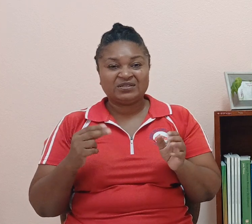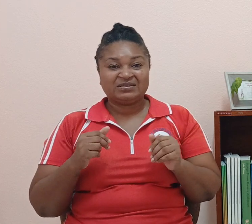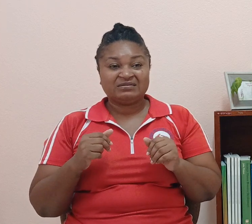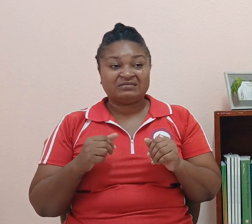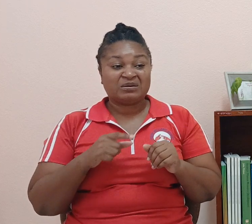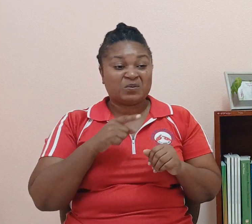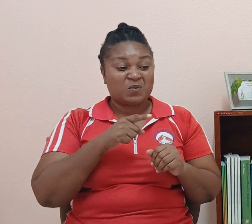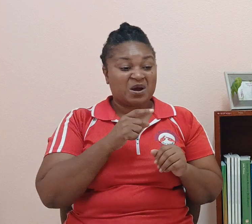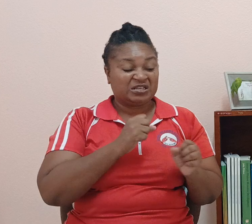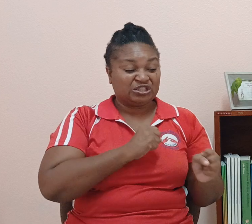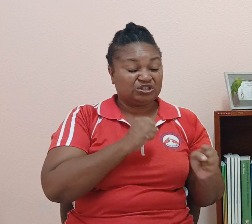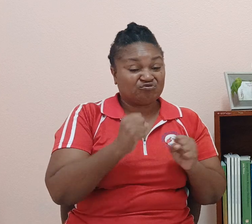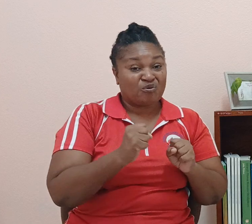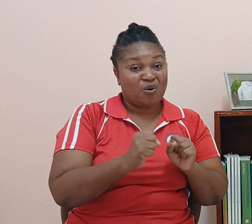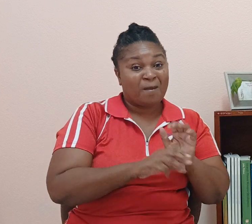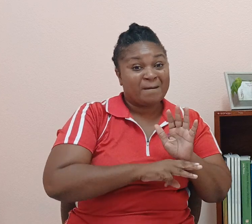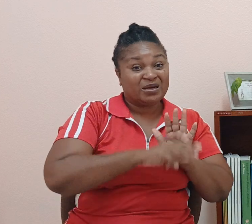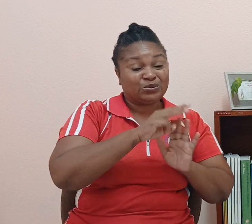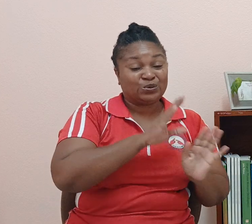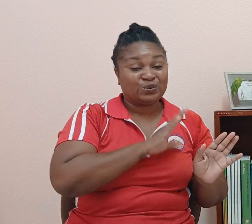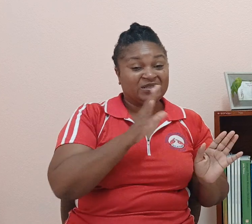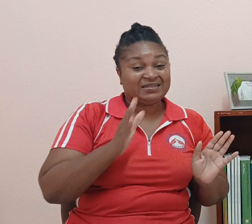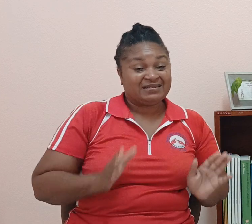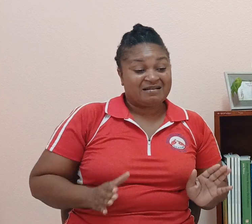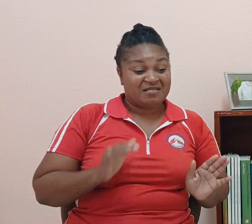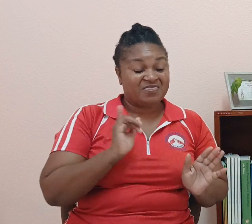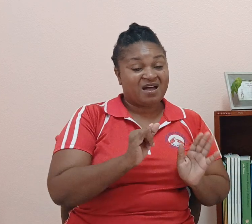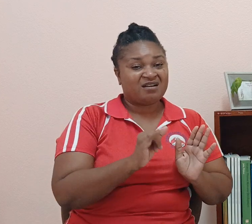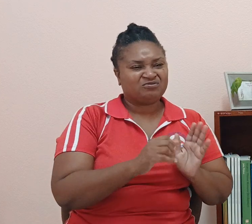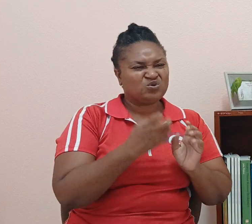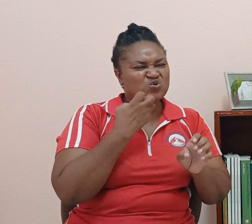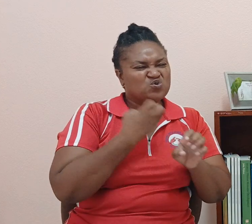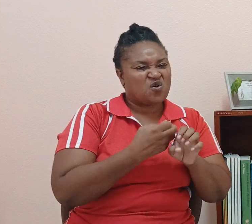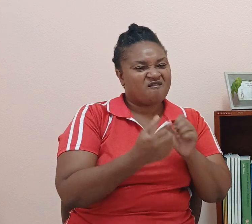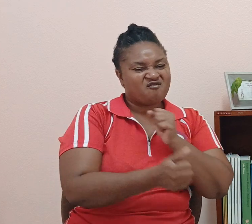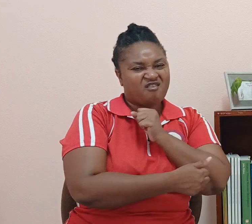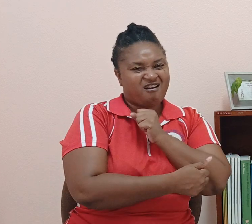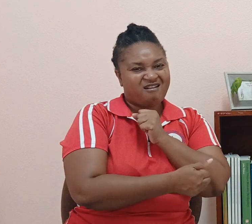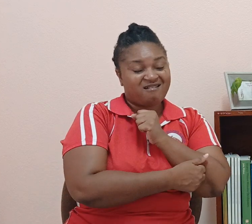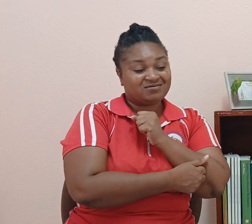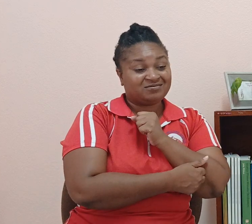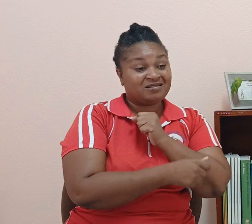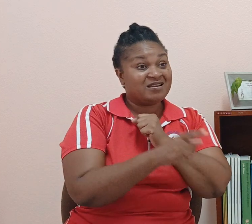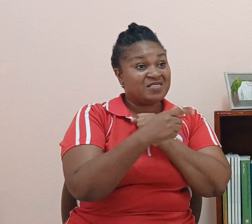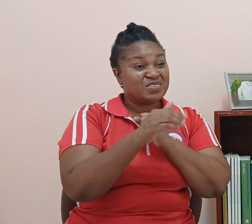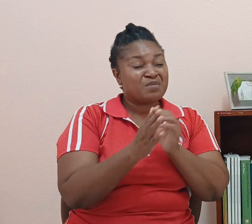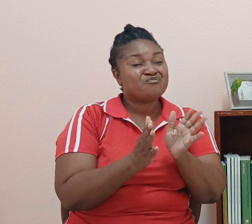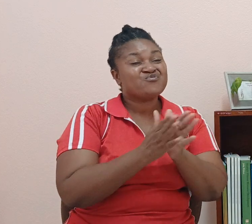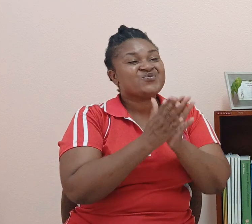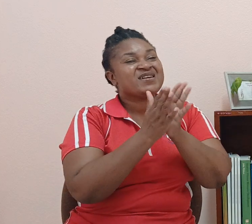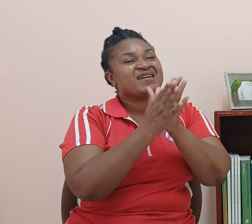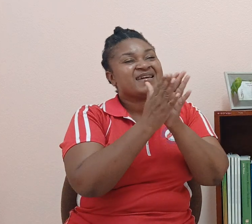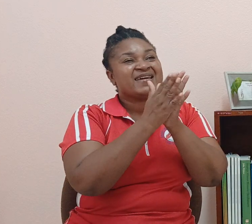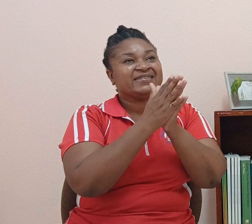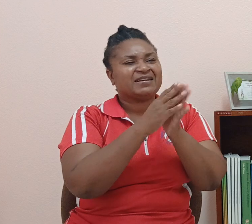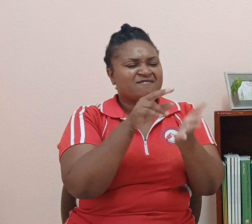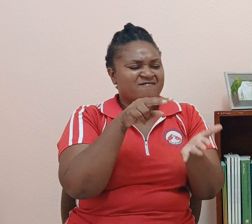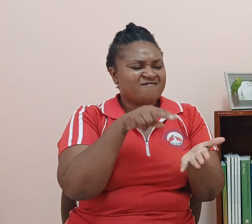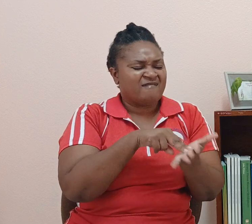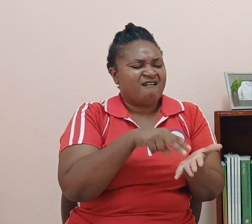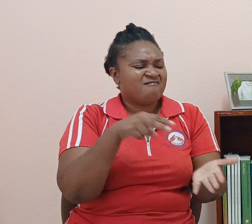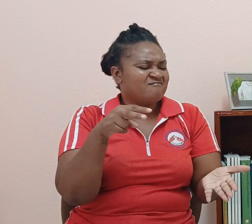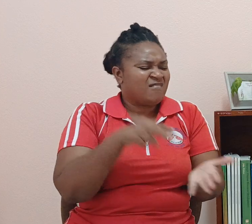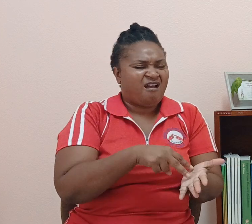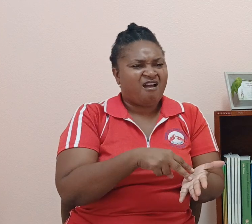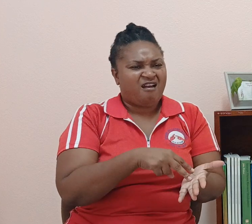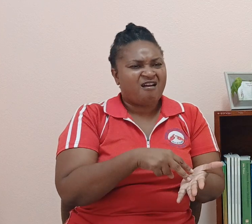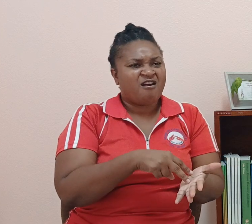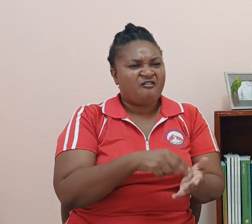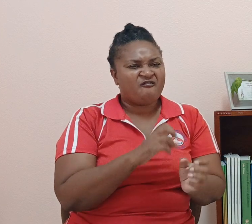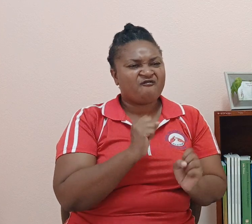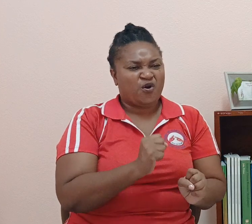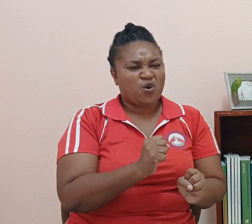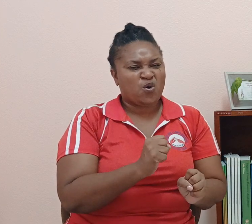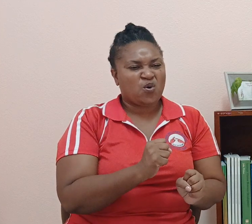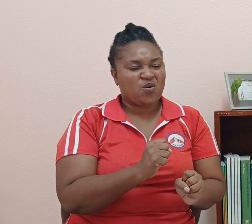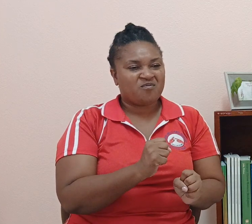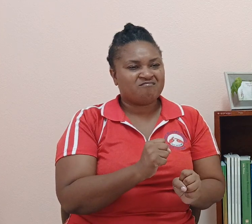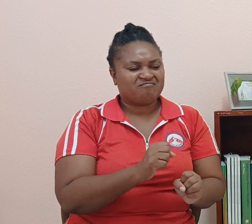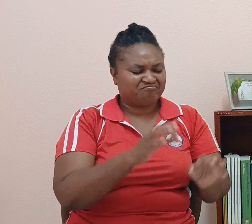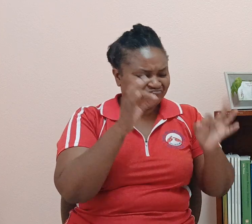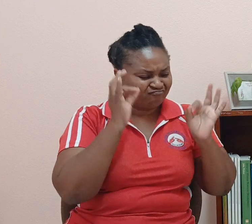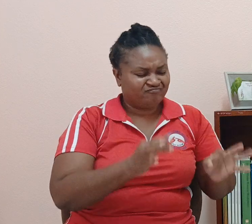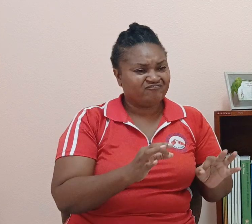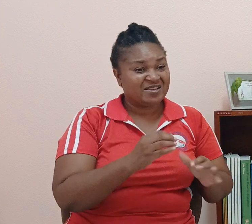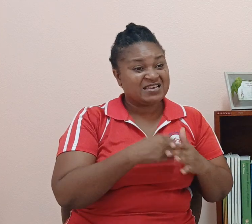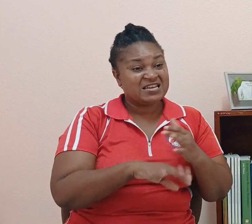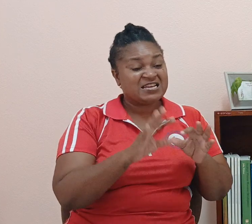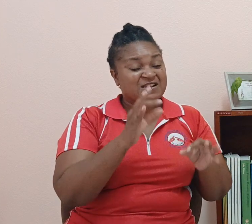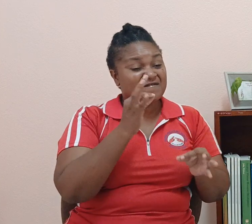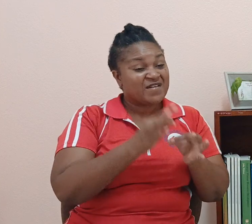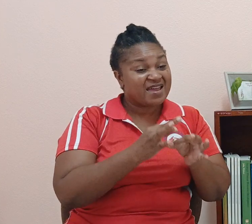mature Christian who prays and stands firm/resolute in his/her faith and